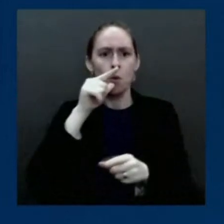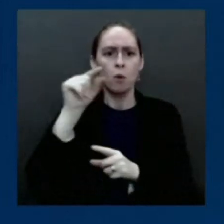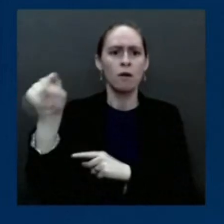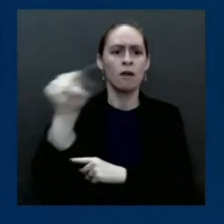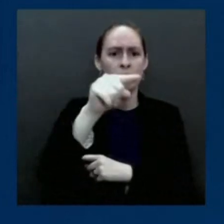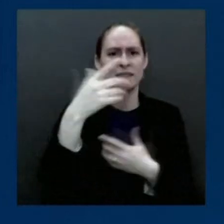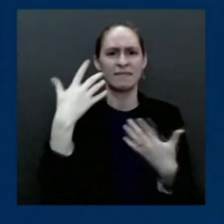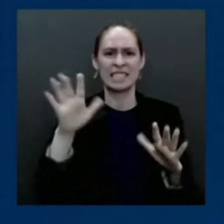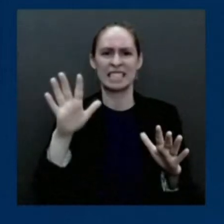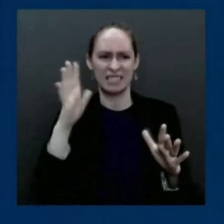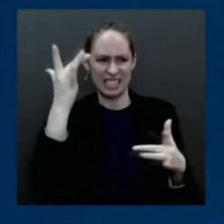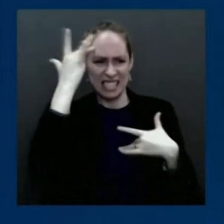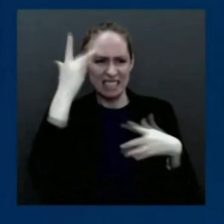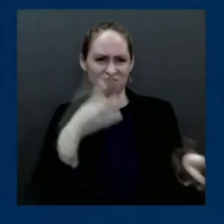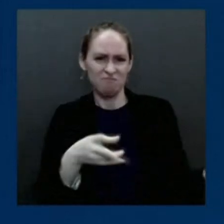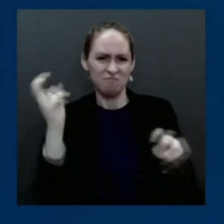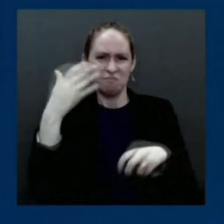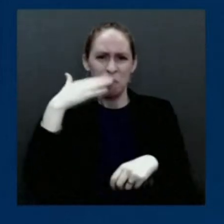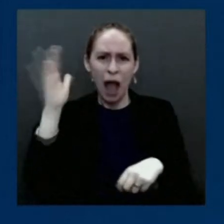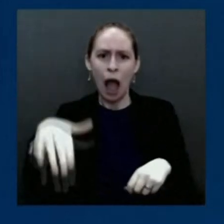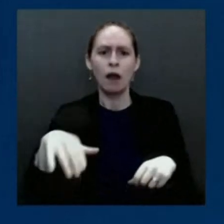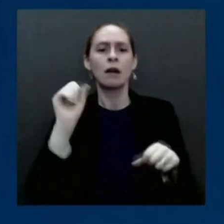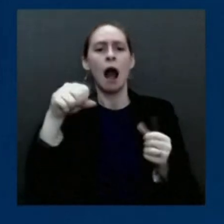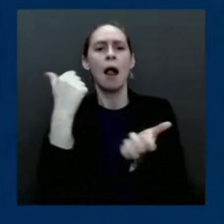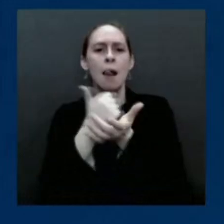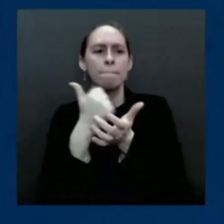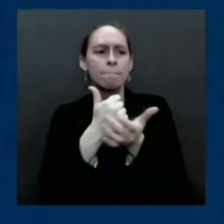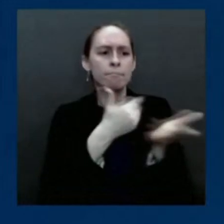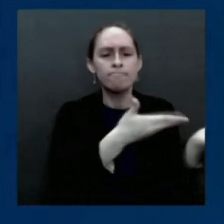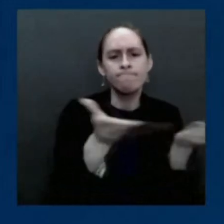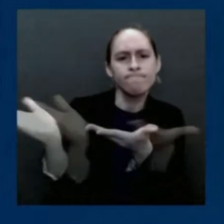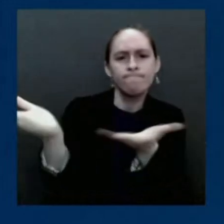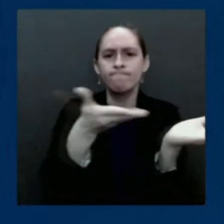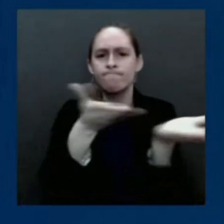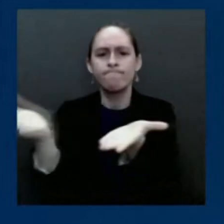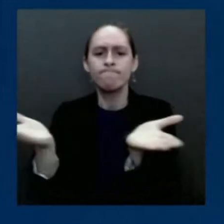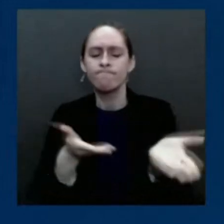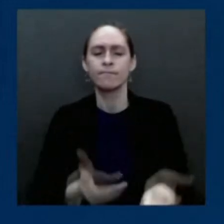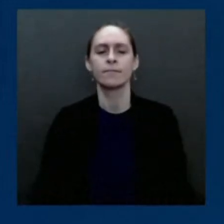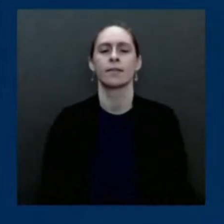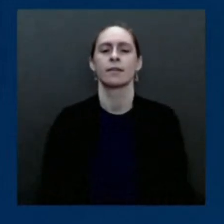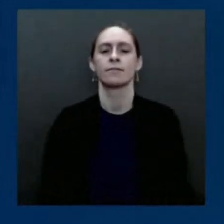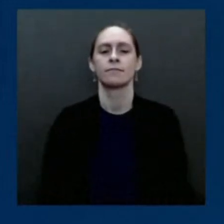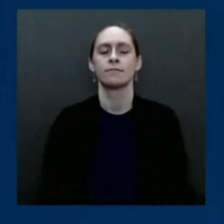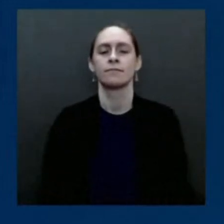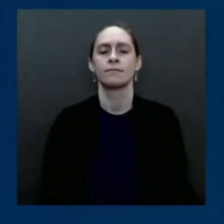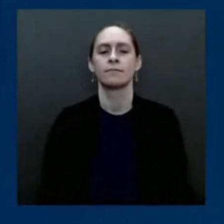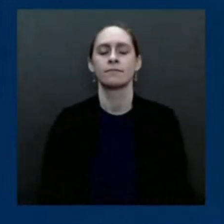AROUND THE STATE AND BALANCE PATIENT LOADS AND THEN JUST ONE WEEK WE ESTABLISH NINE